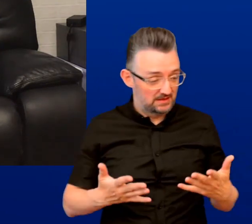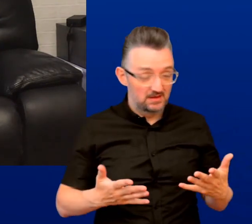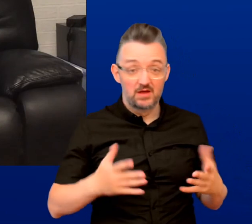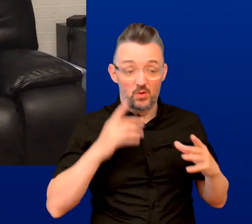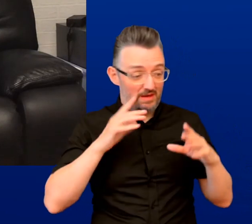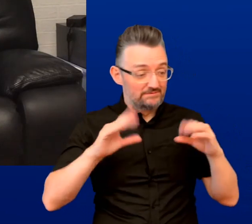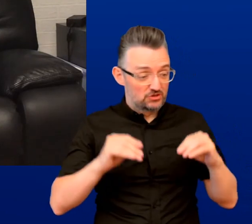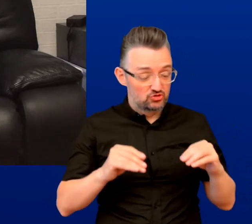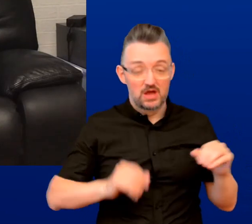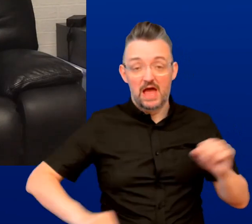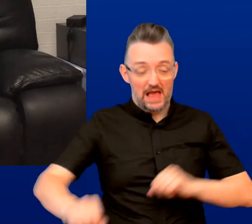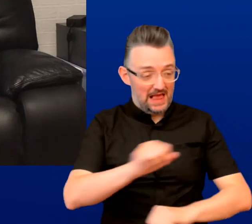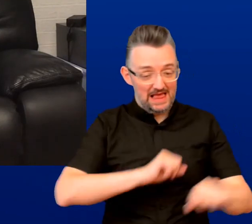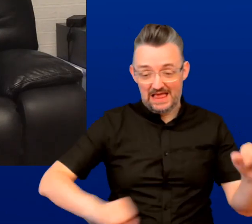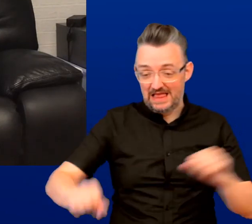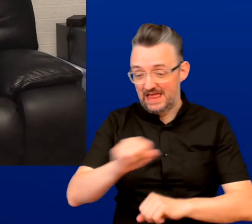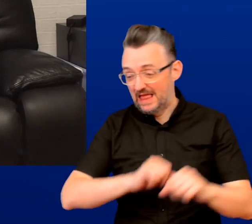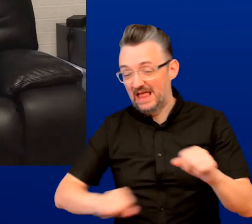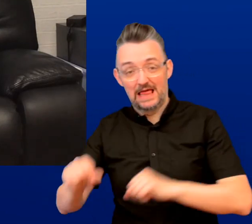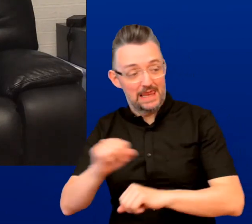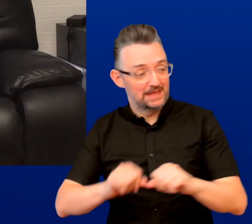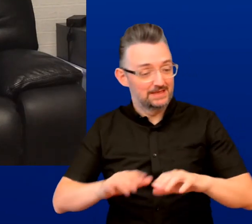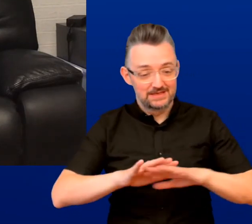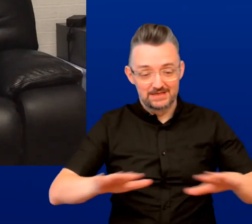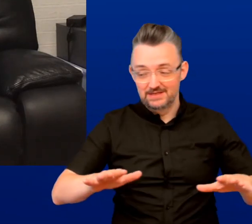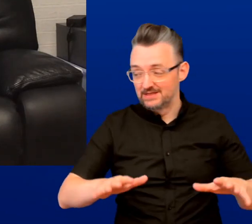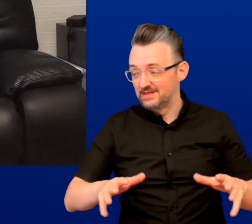up by washing your hands. Taking the whole